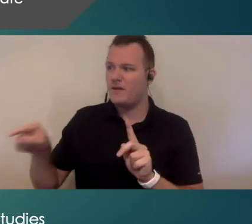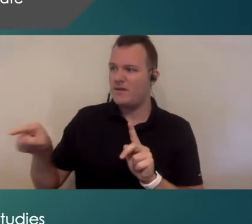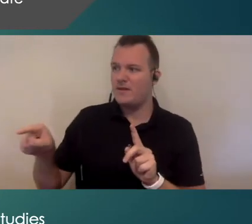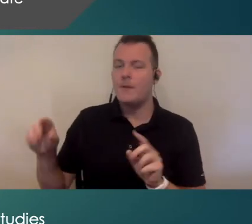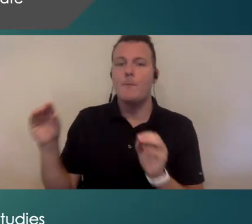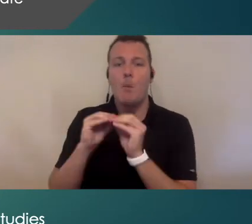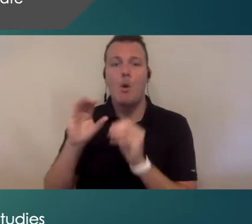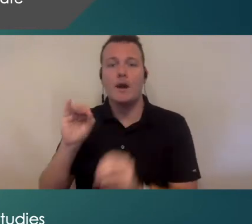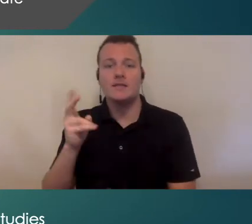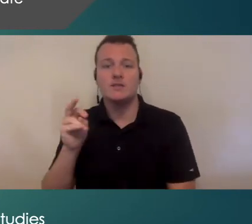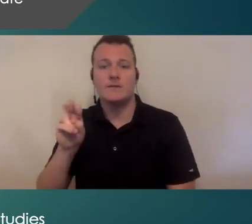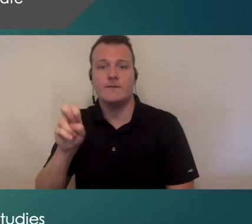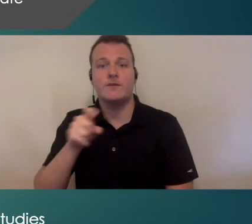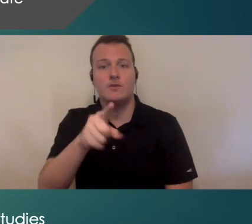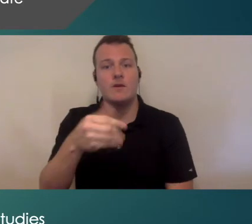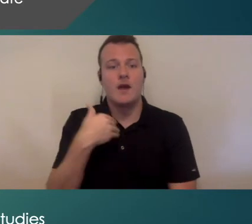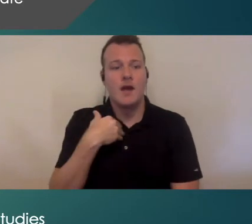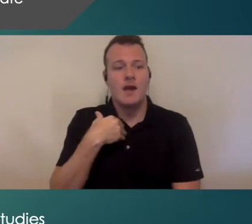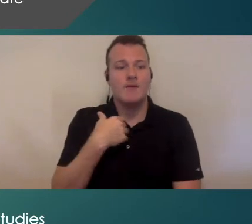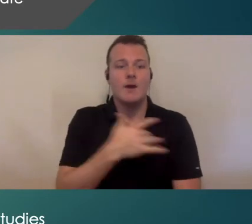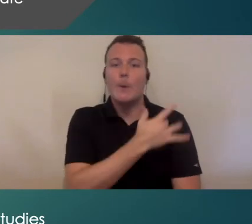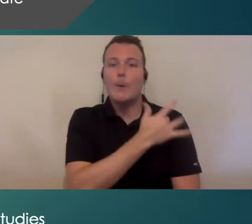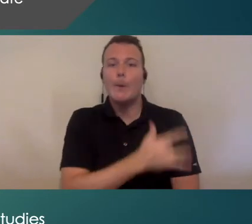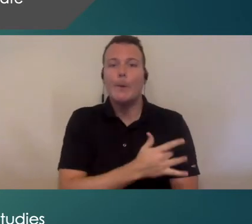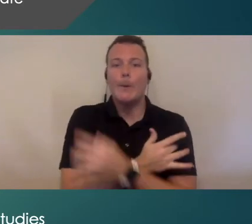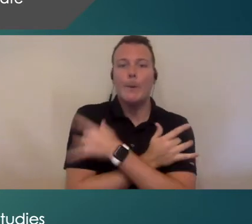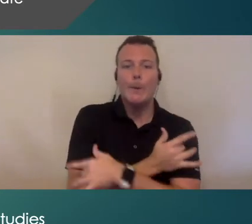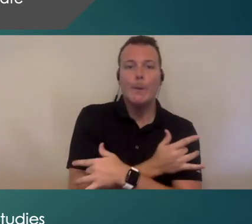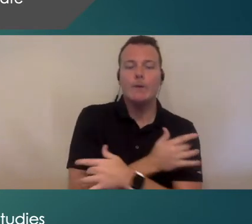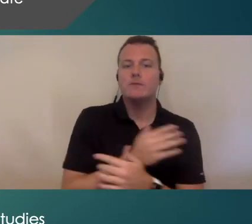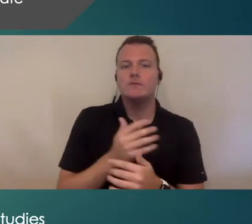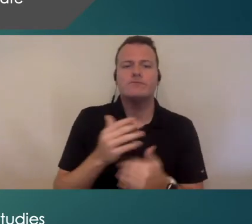more conservative, and you have on a sleeveless top, no matter how nice it